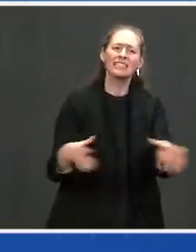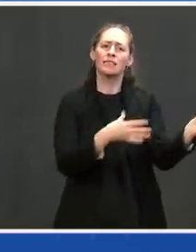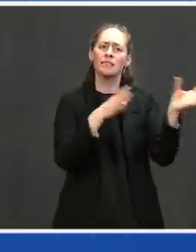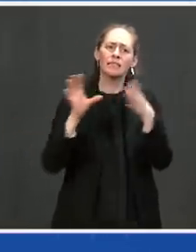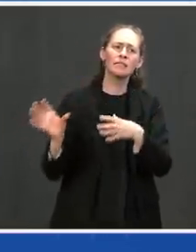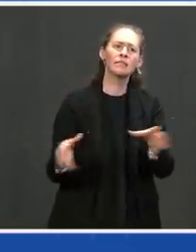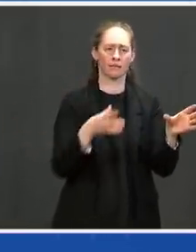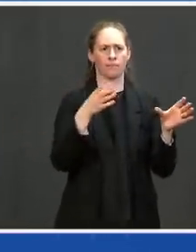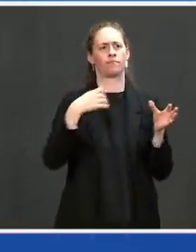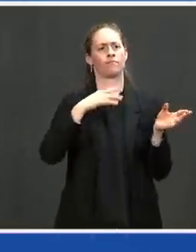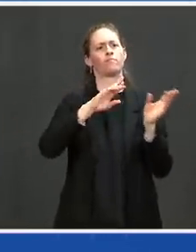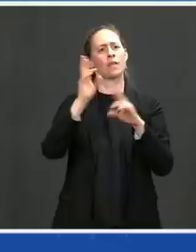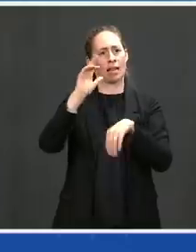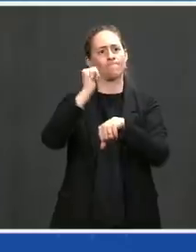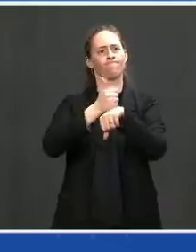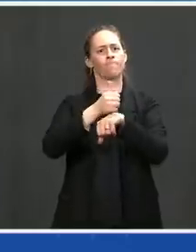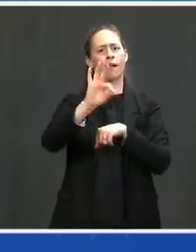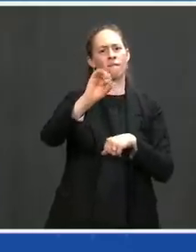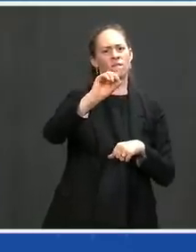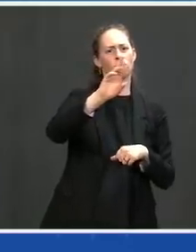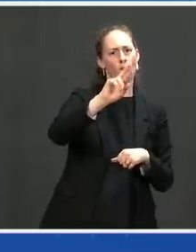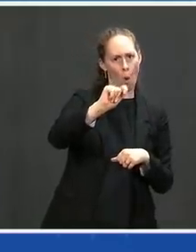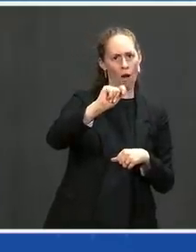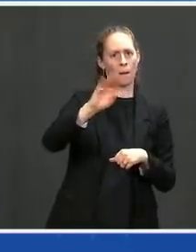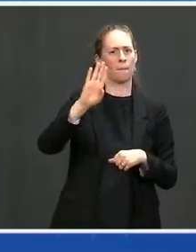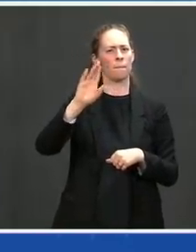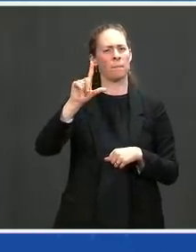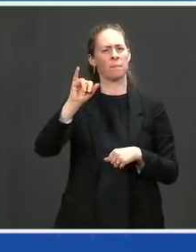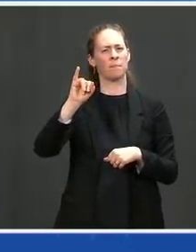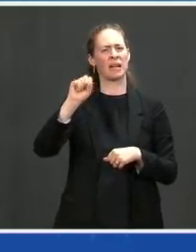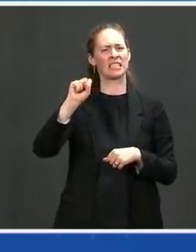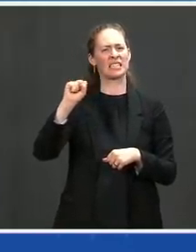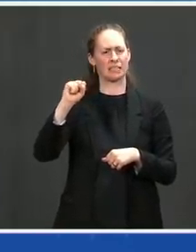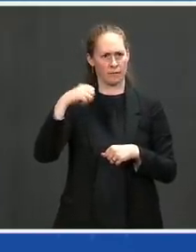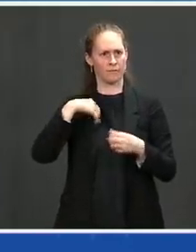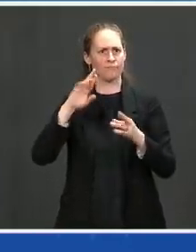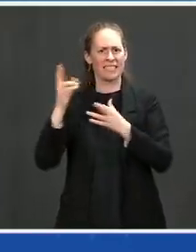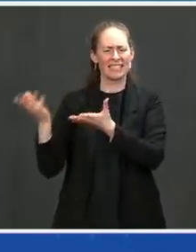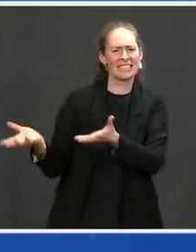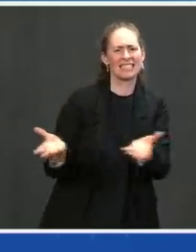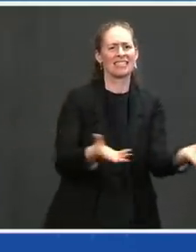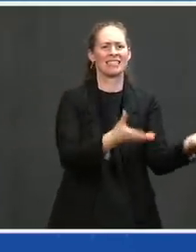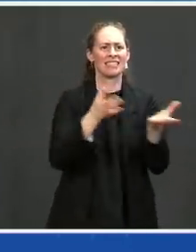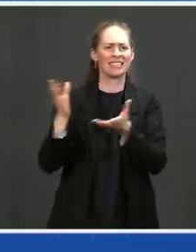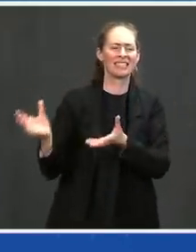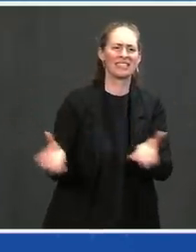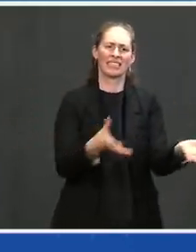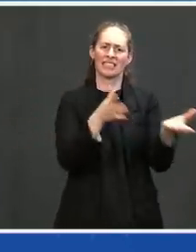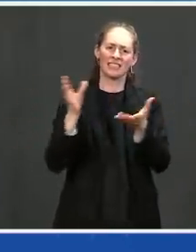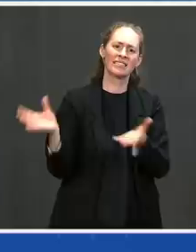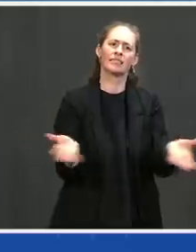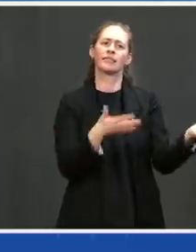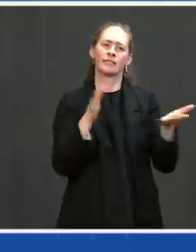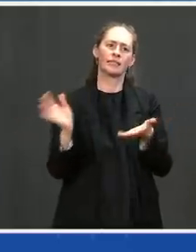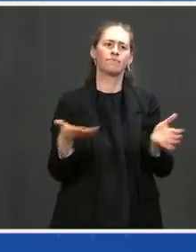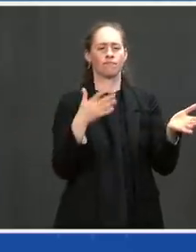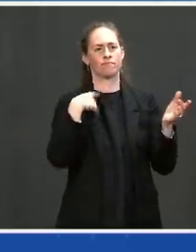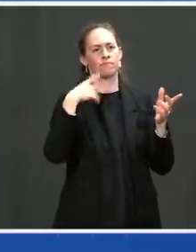to happen to try to find additional access for children to be able to safely -- not just children, but particularly children --